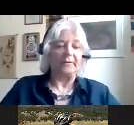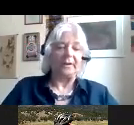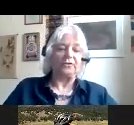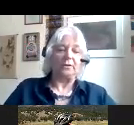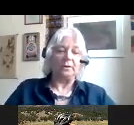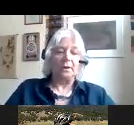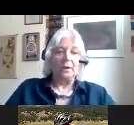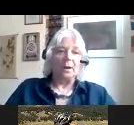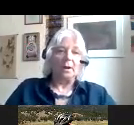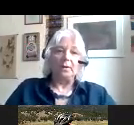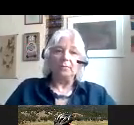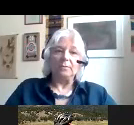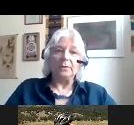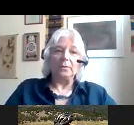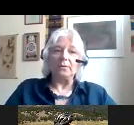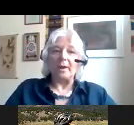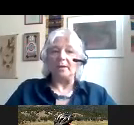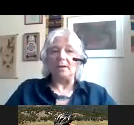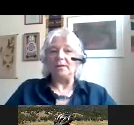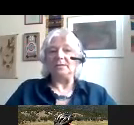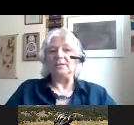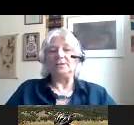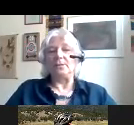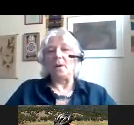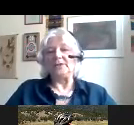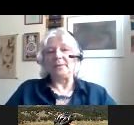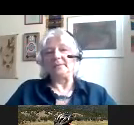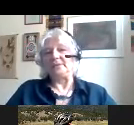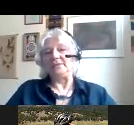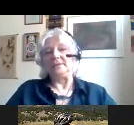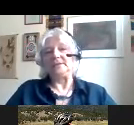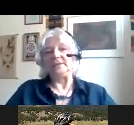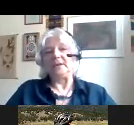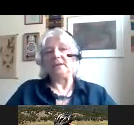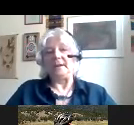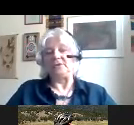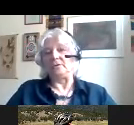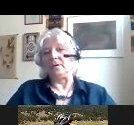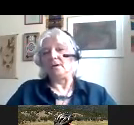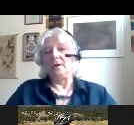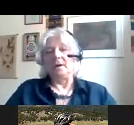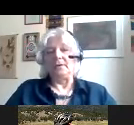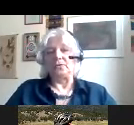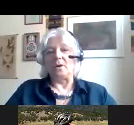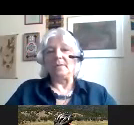foundation, it really recognizes the widespread existence and the nature of trauma, and how it